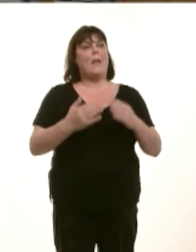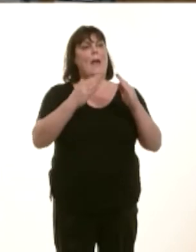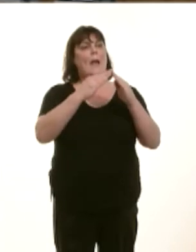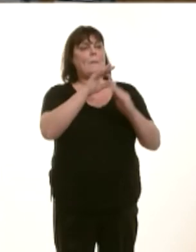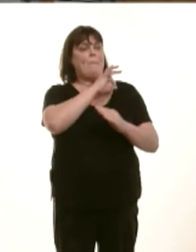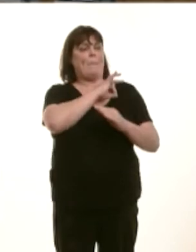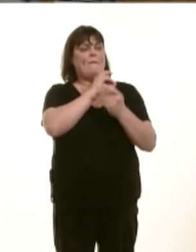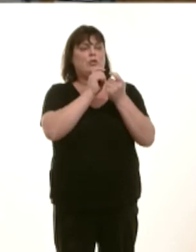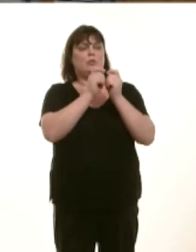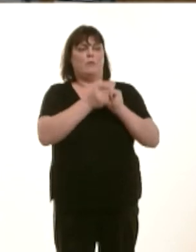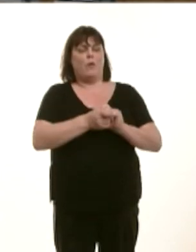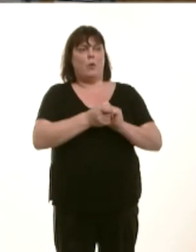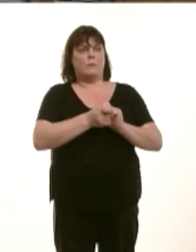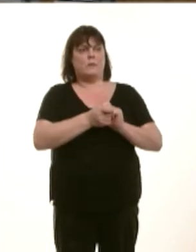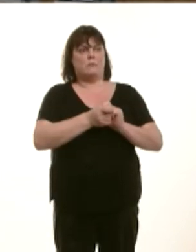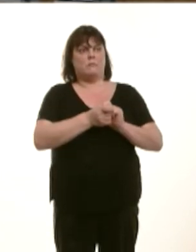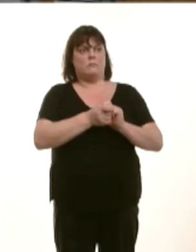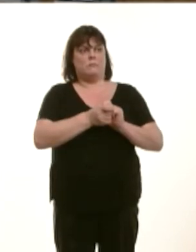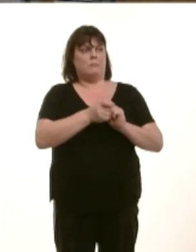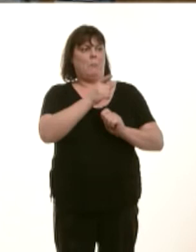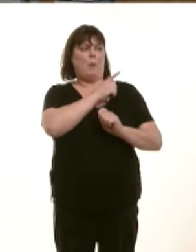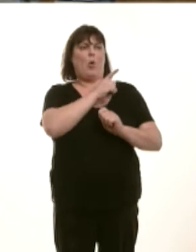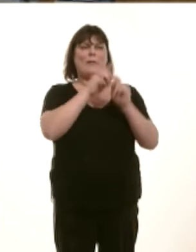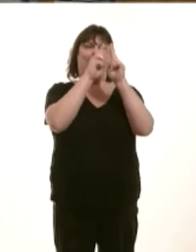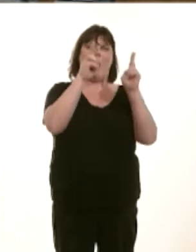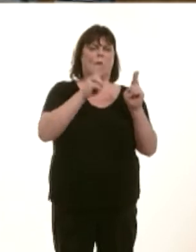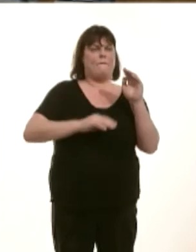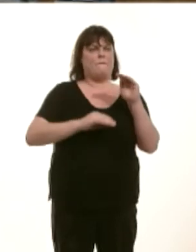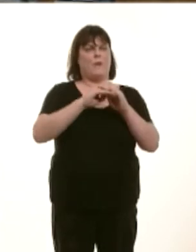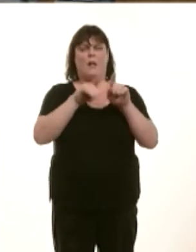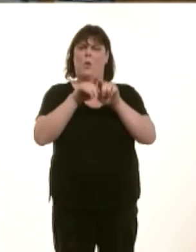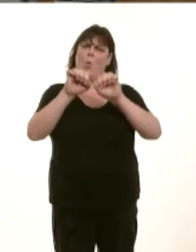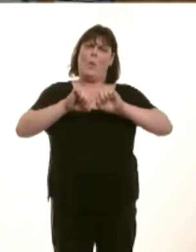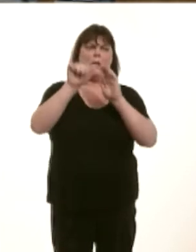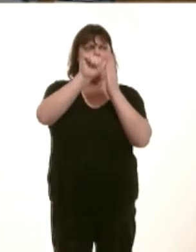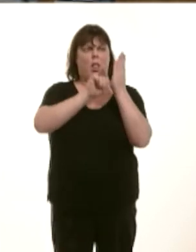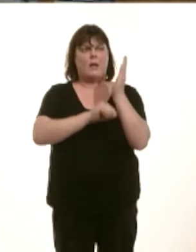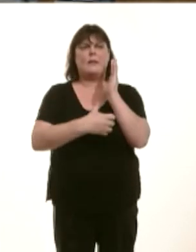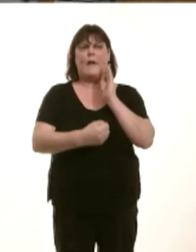of course, were introduced in response to overcrowding and waiting lists inherited.